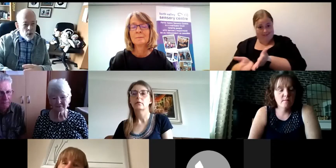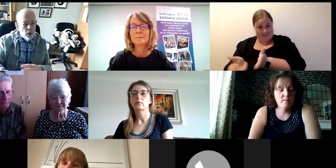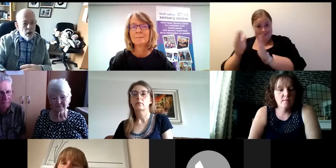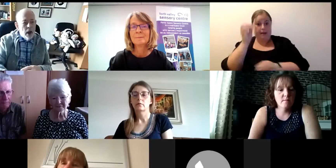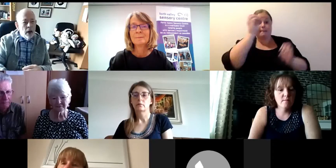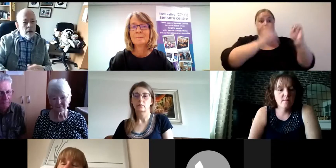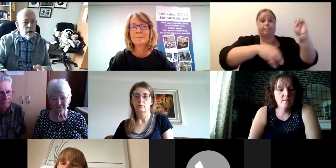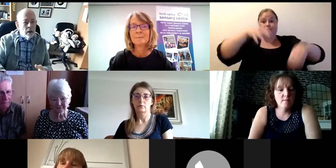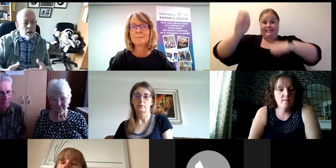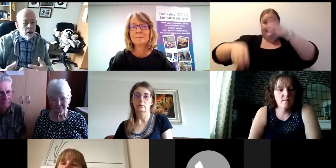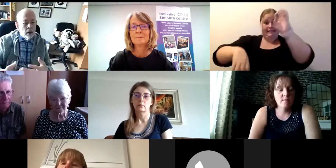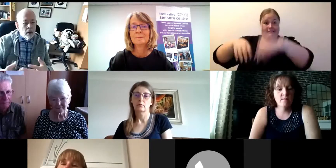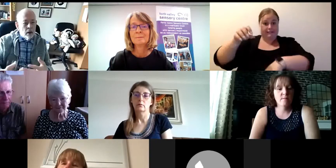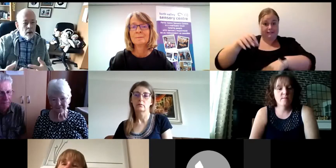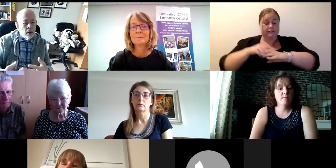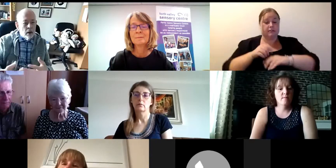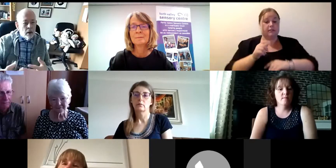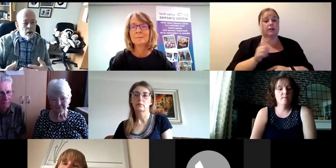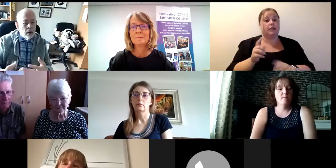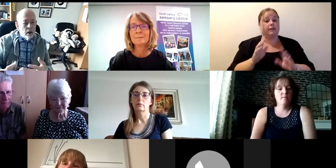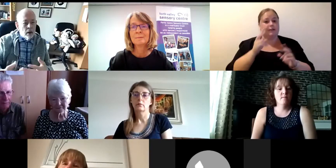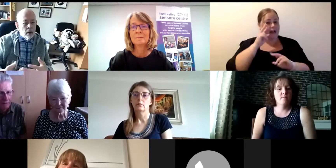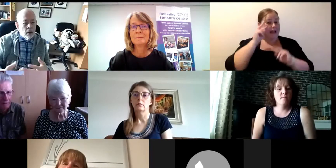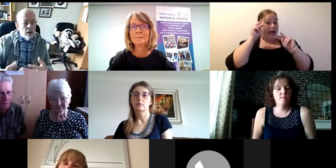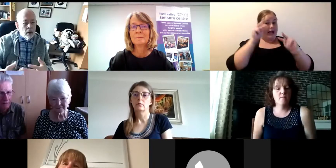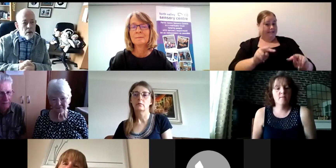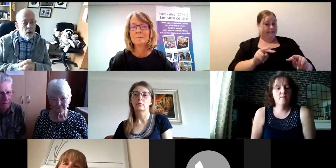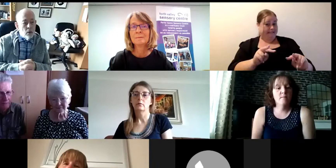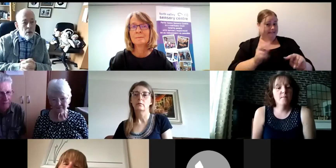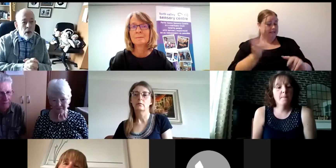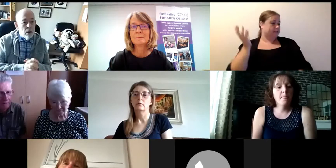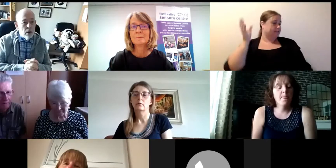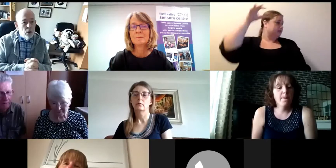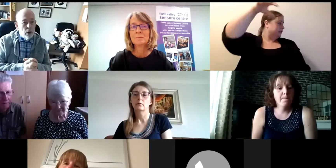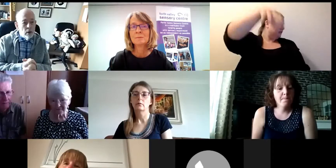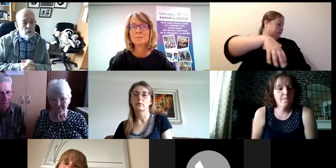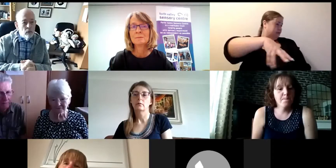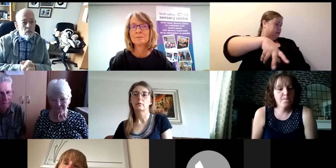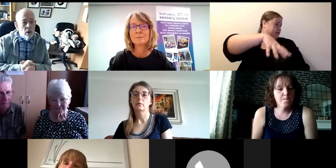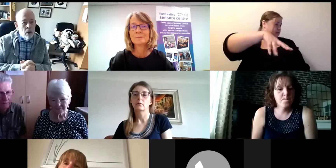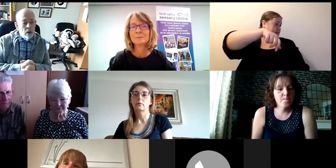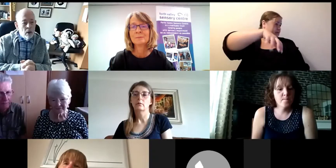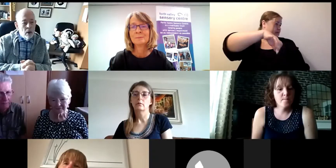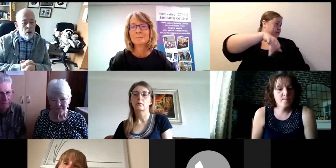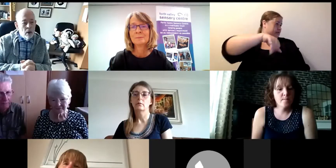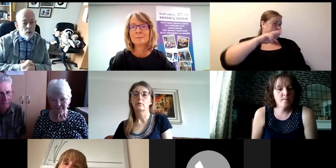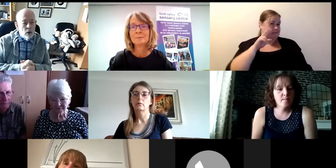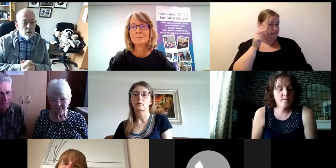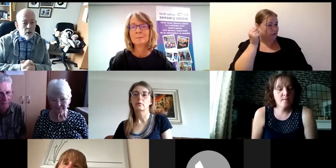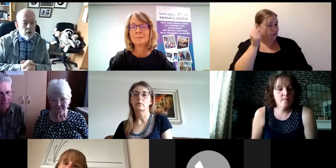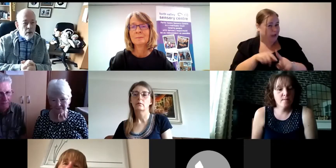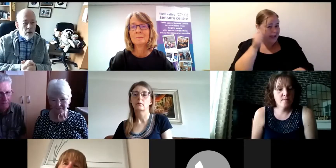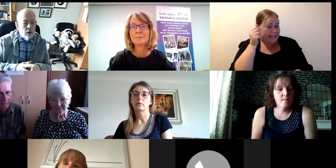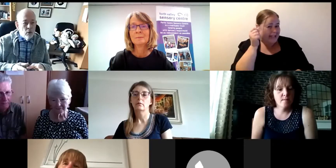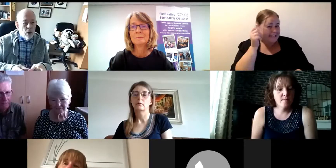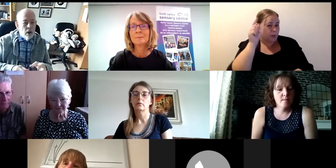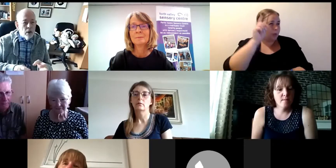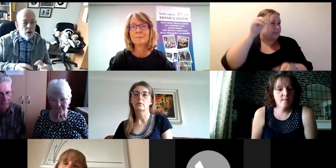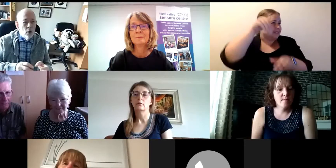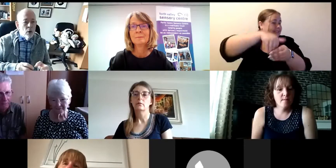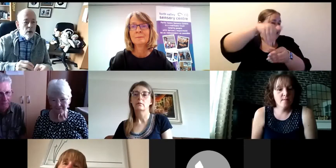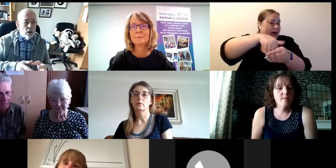Put their hand in and ask them how to do it (identify the fruit). Obviously the orange